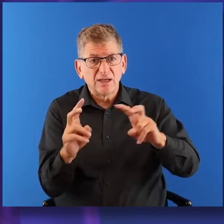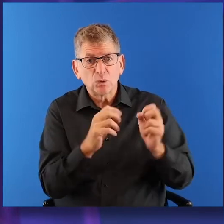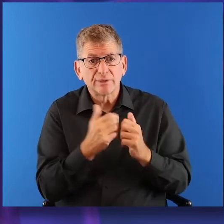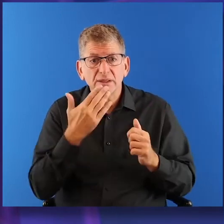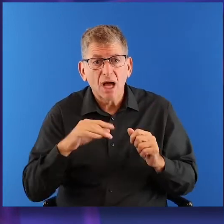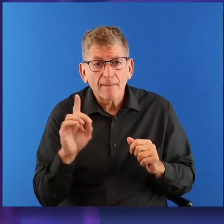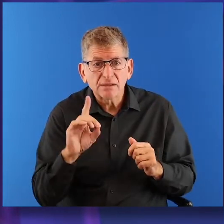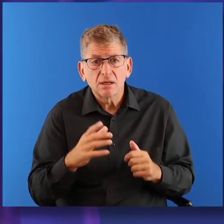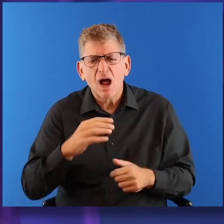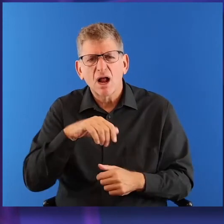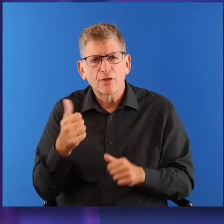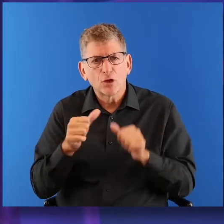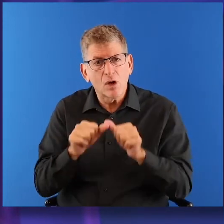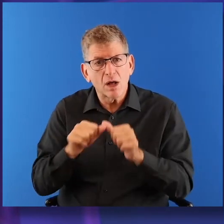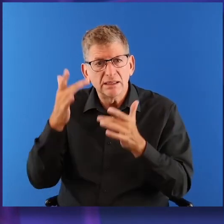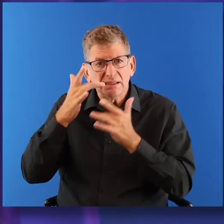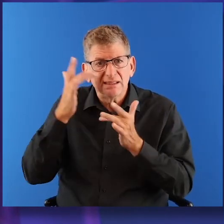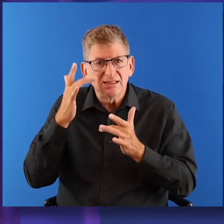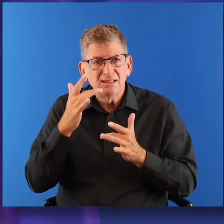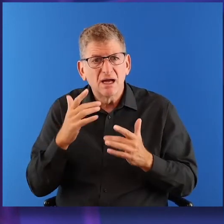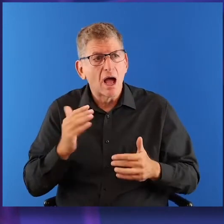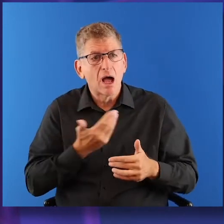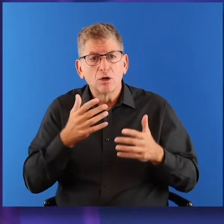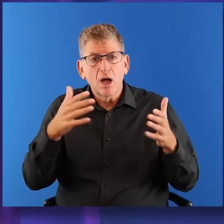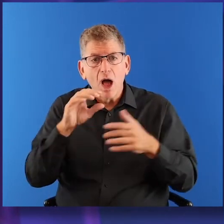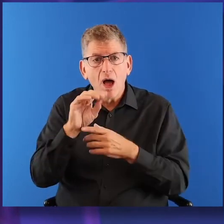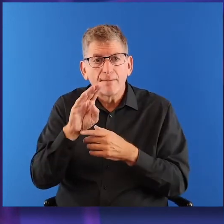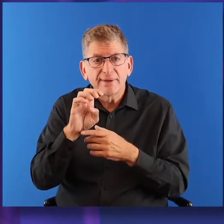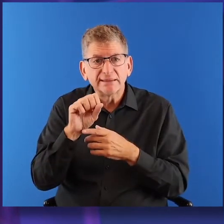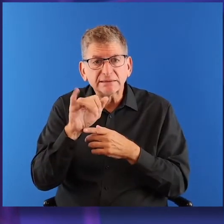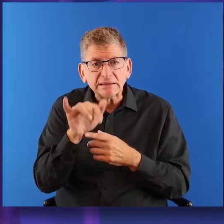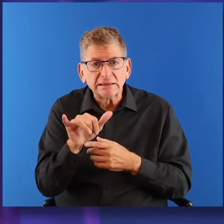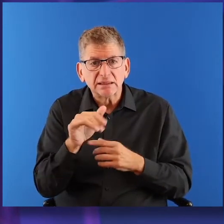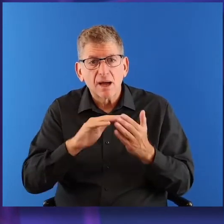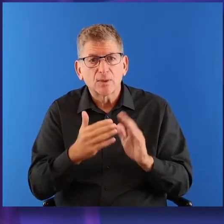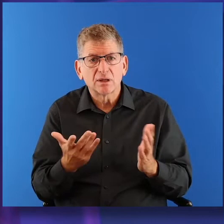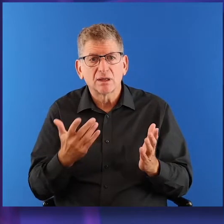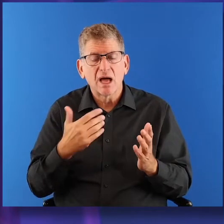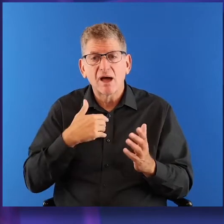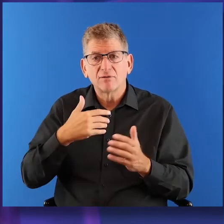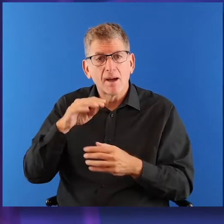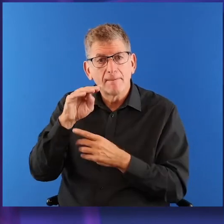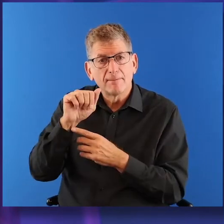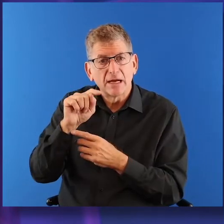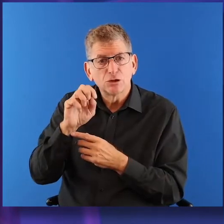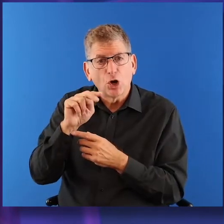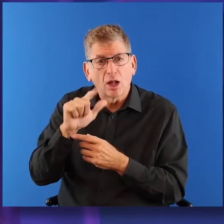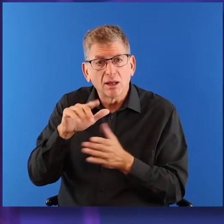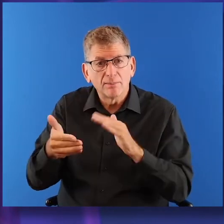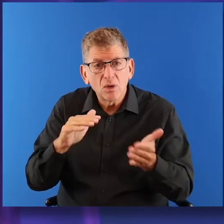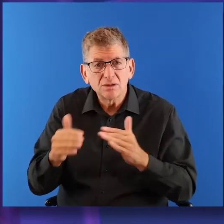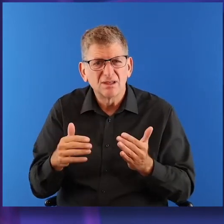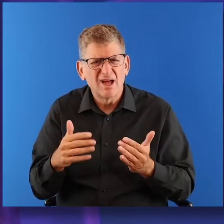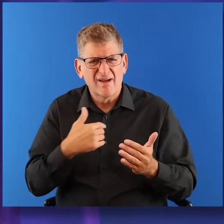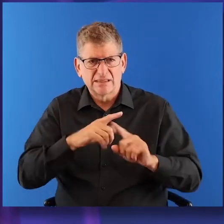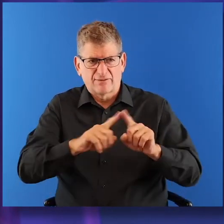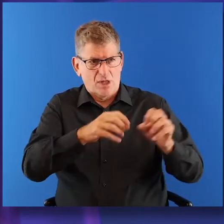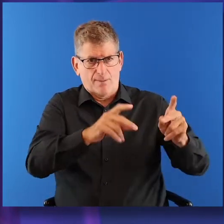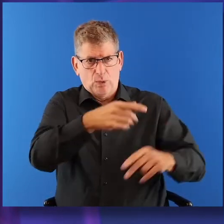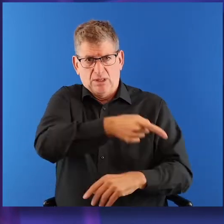, with maternal mortality. There's a lot of opportunities for folks to say, and this is part of our work, part of our mandate, and part of our core mission,